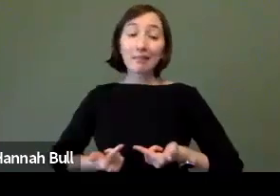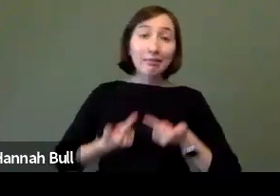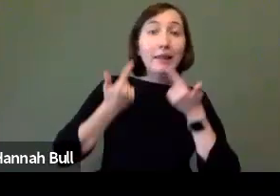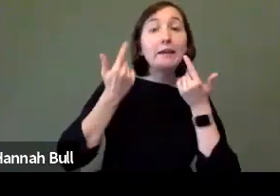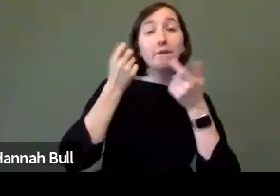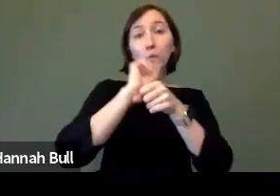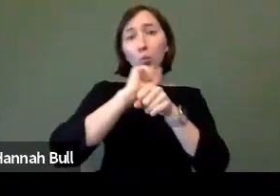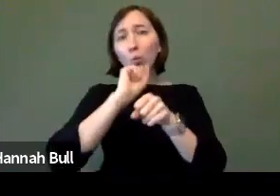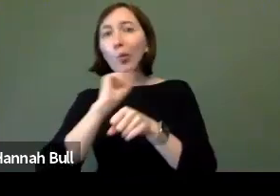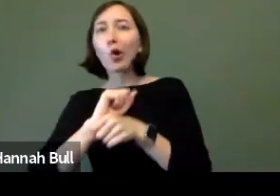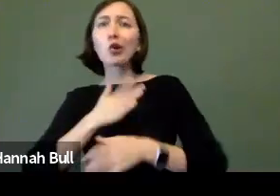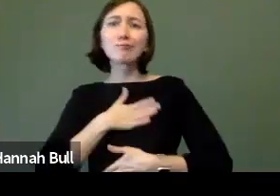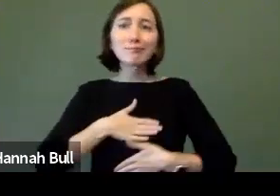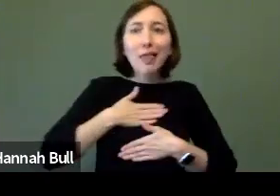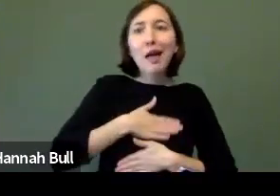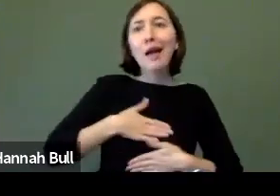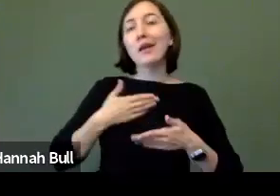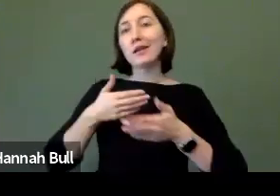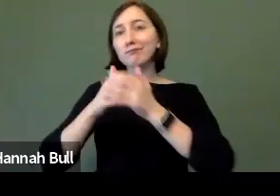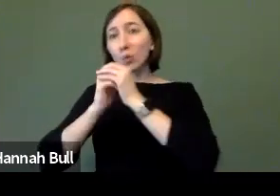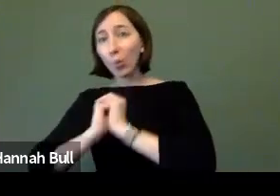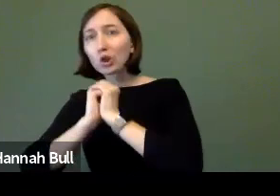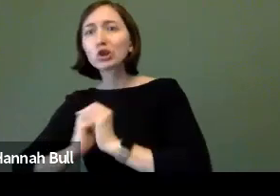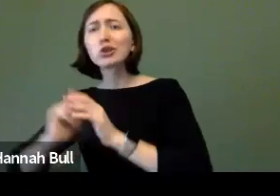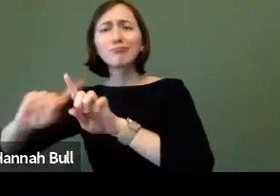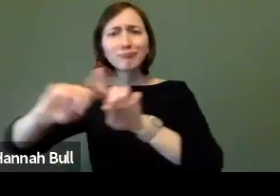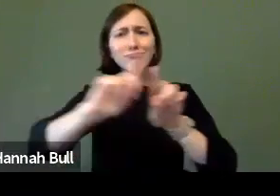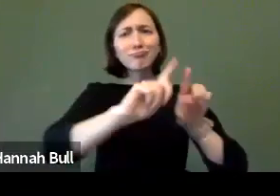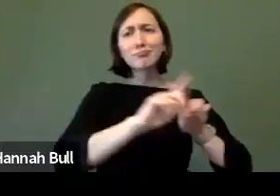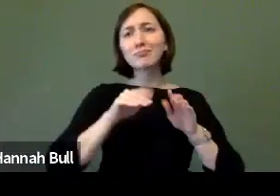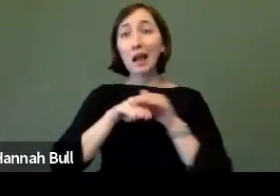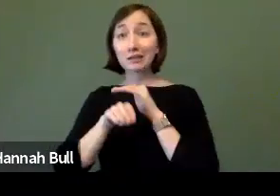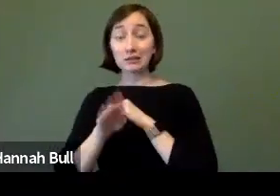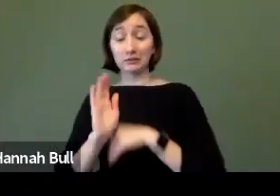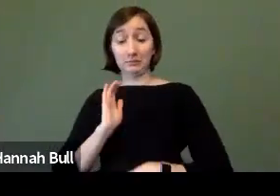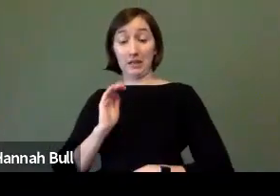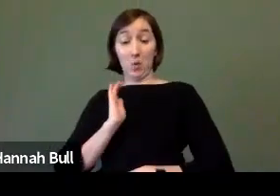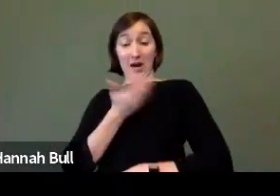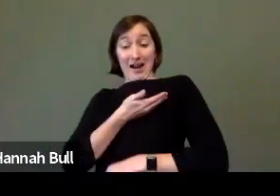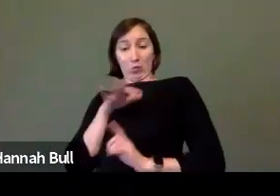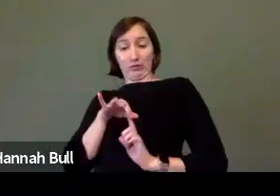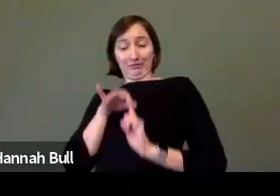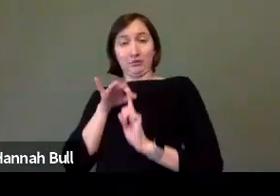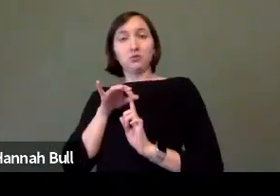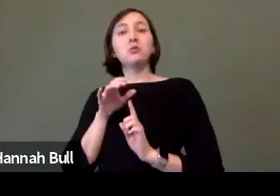DD councils and ours in particular does its work through individual advocacy